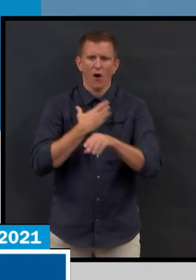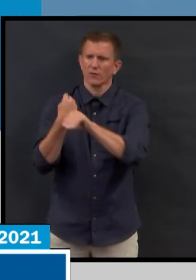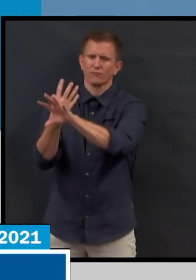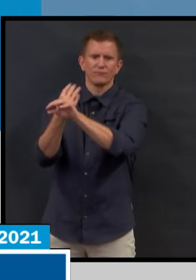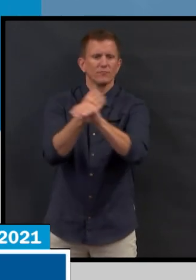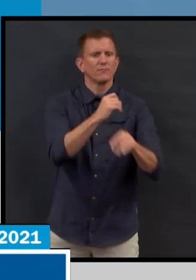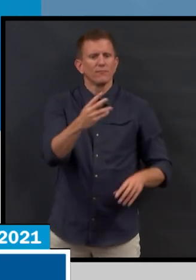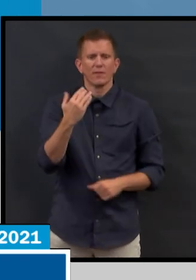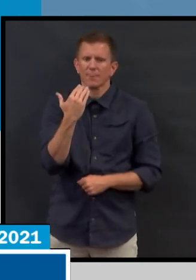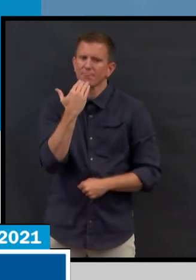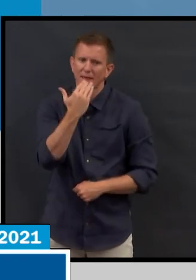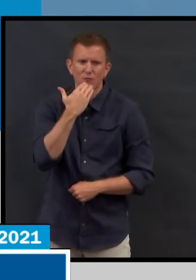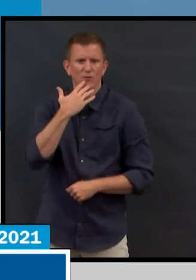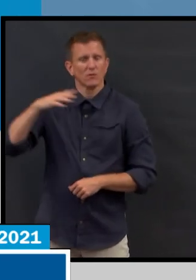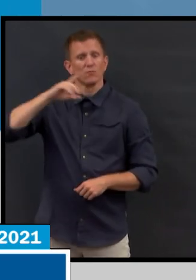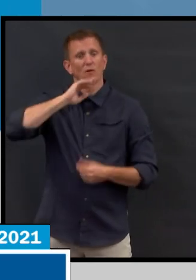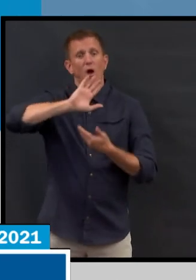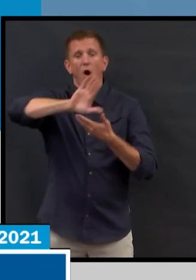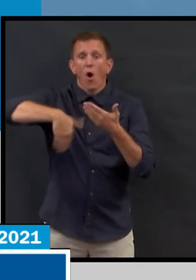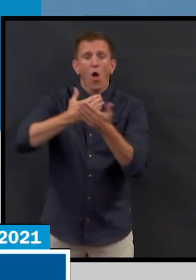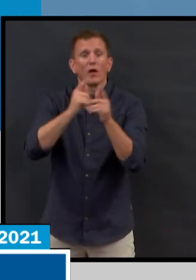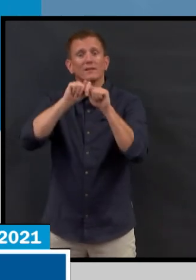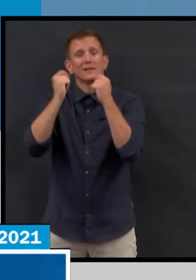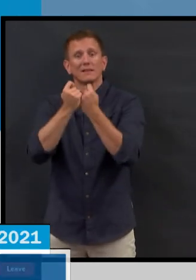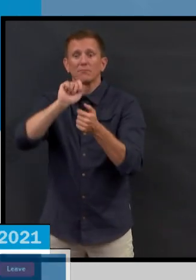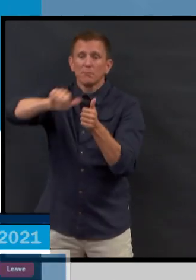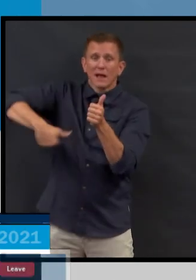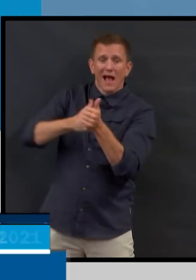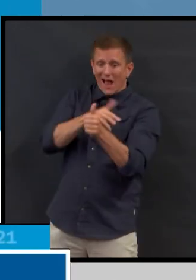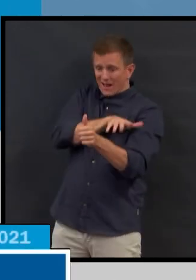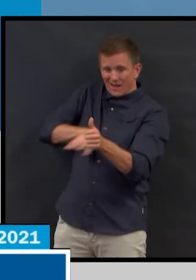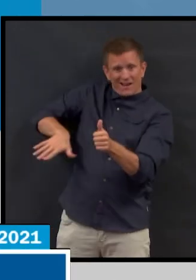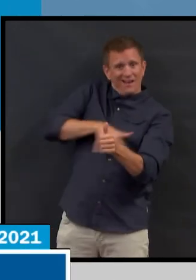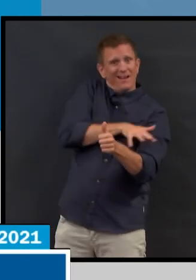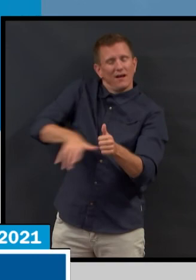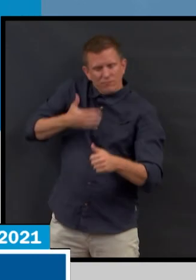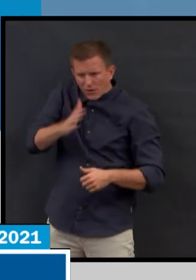scenes our leader katie stressina uh who's really our producer and director and the entire team that